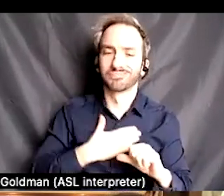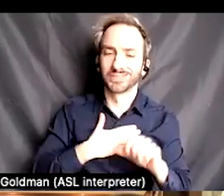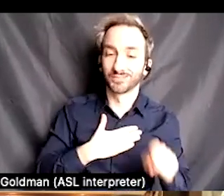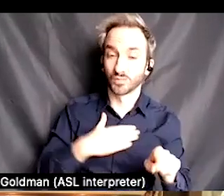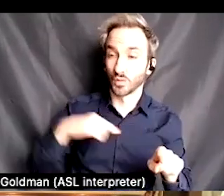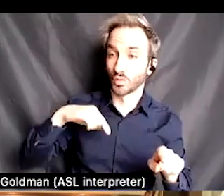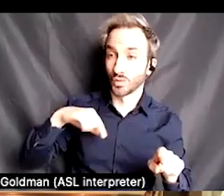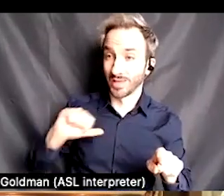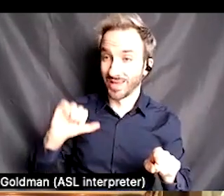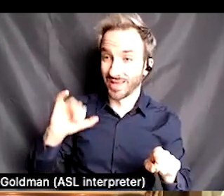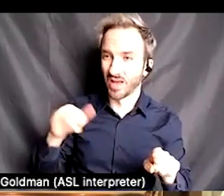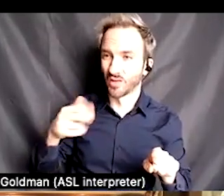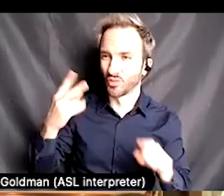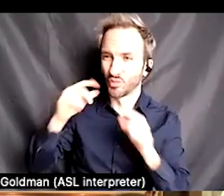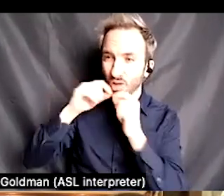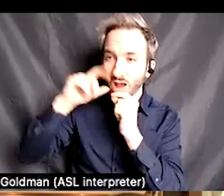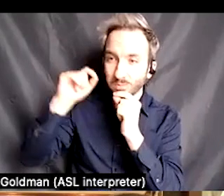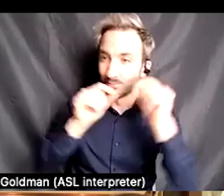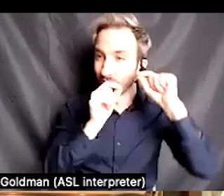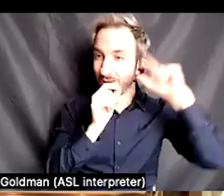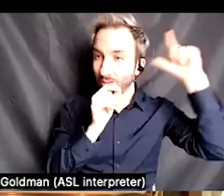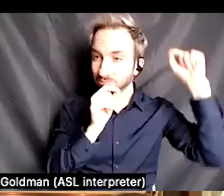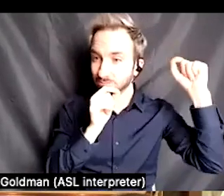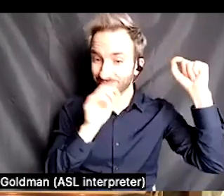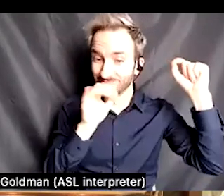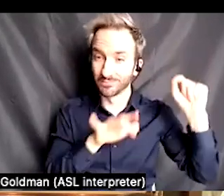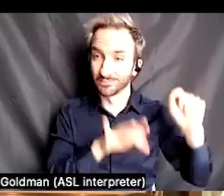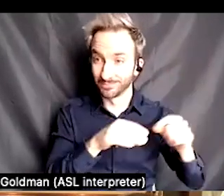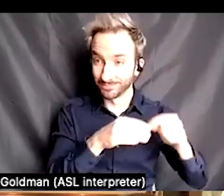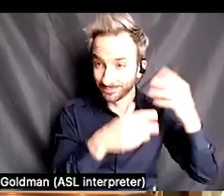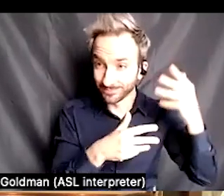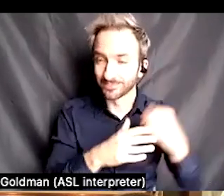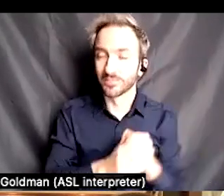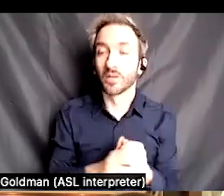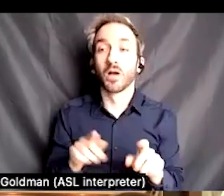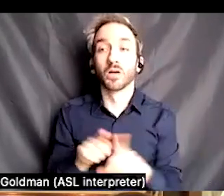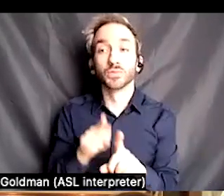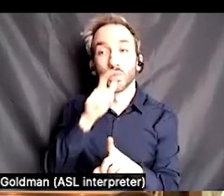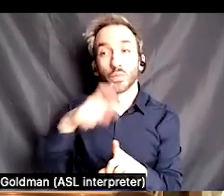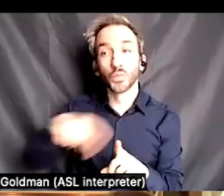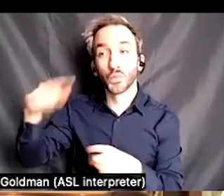Lastly, I would like to remind attendees of the code of conduct. Please do be kind, be inclusive,